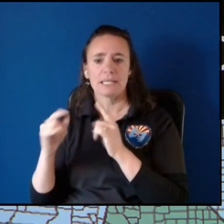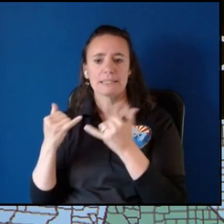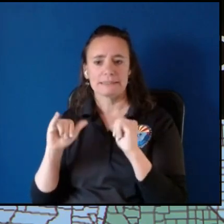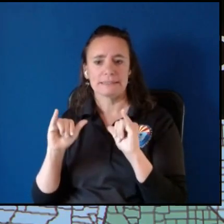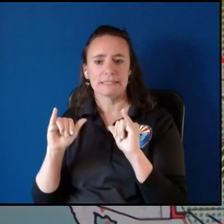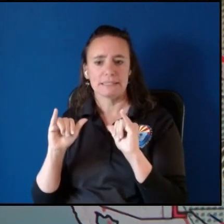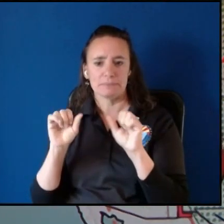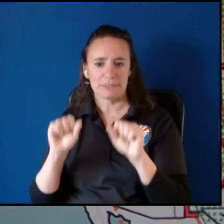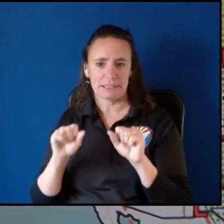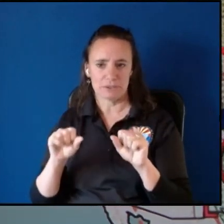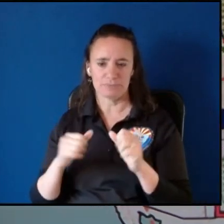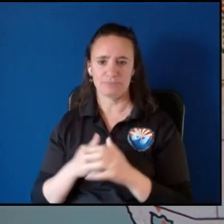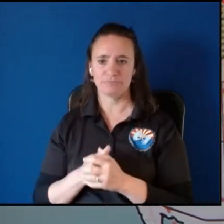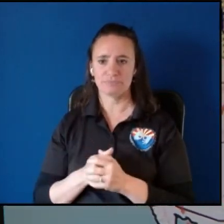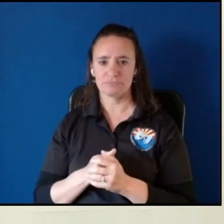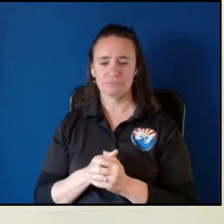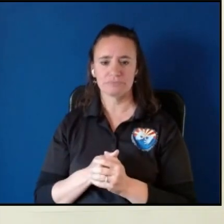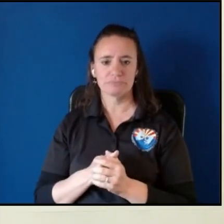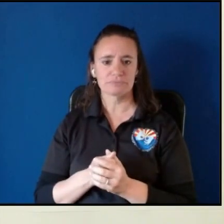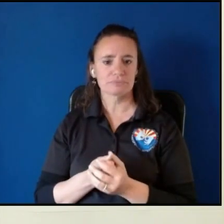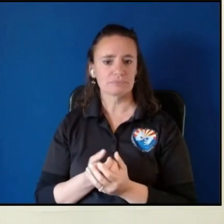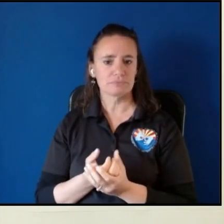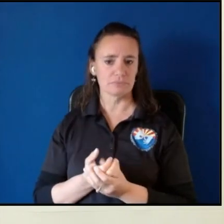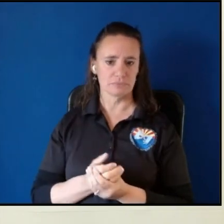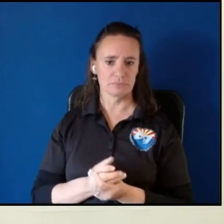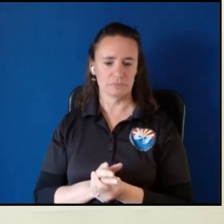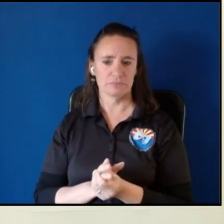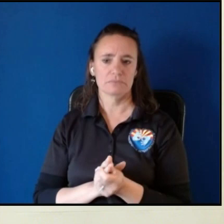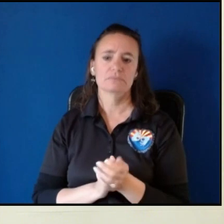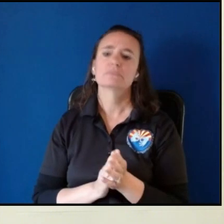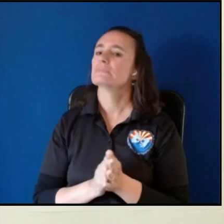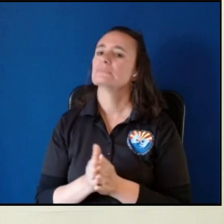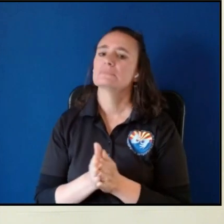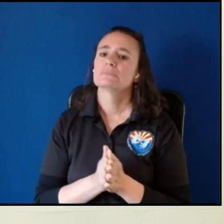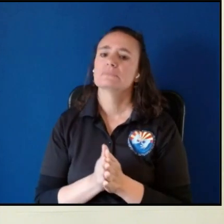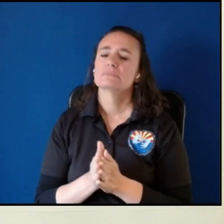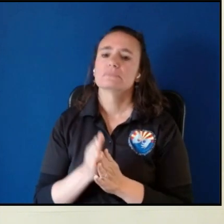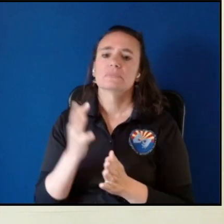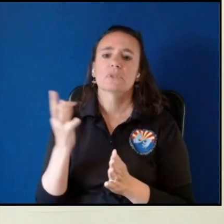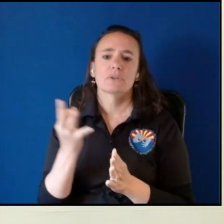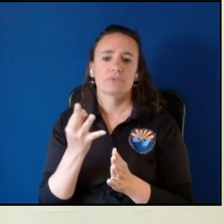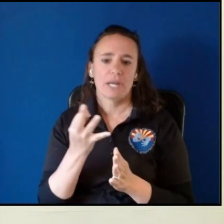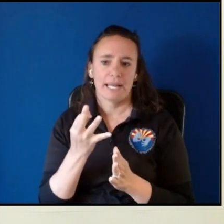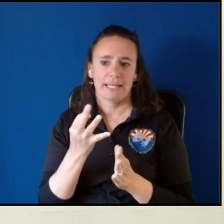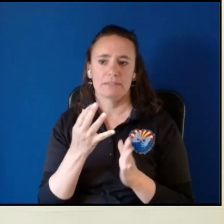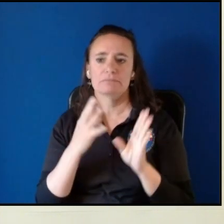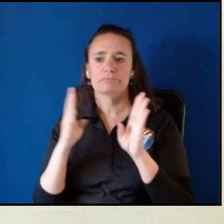next slide and this will be our our weather maps for Friday and for Saturday. I just mentioned that we're still